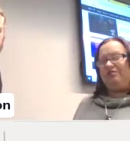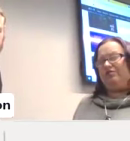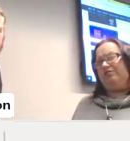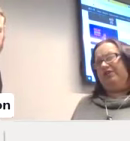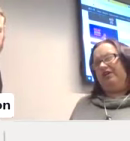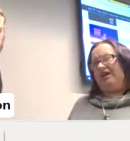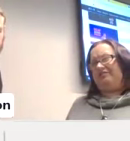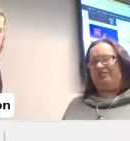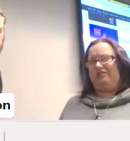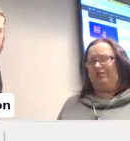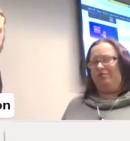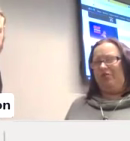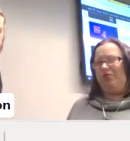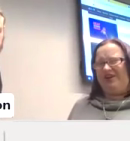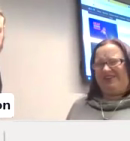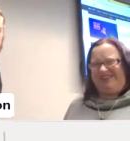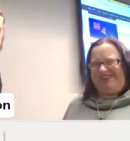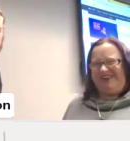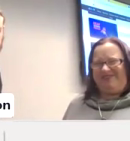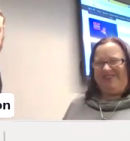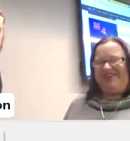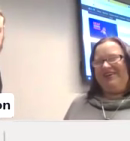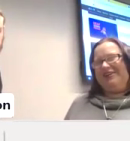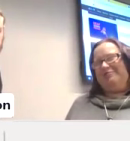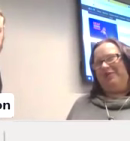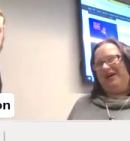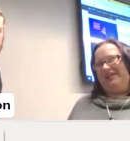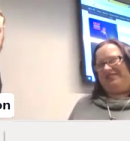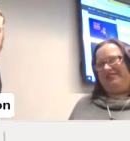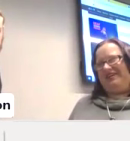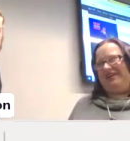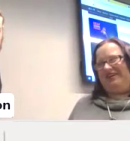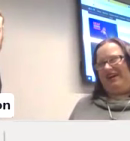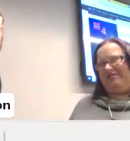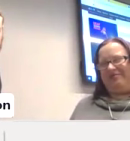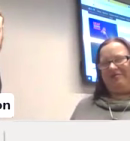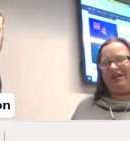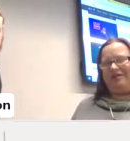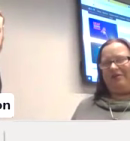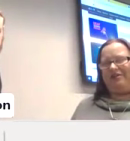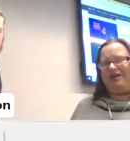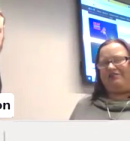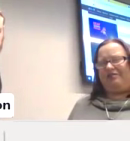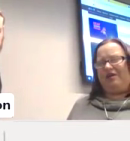Library of Congress has a more resources. We have more resources. So certainly, ask us if you want more.